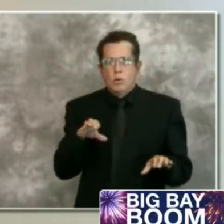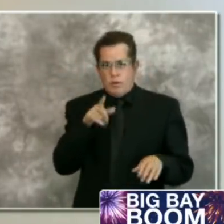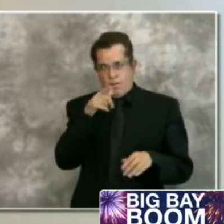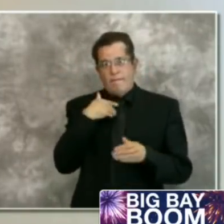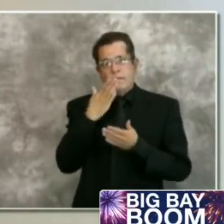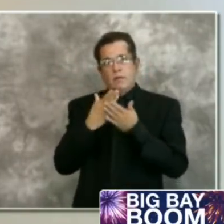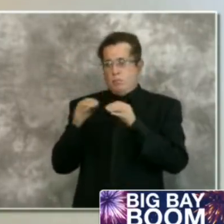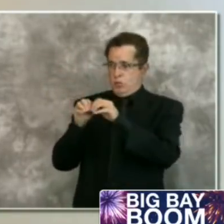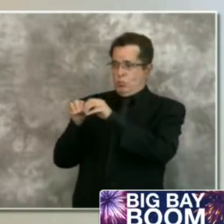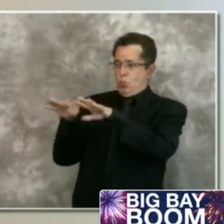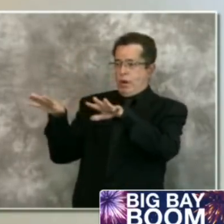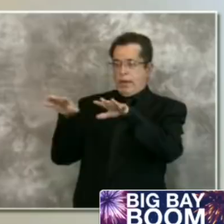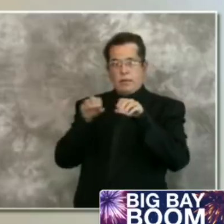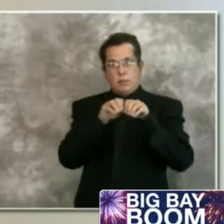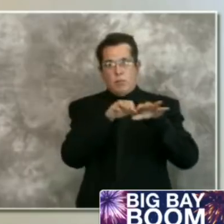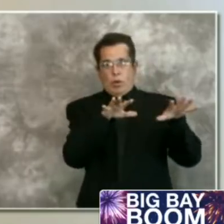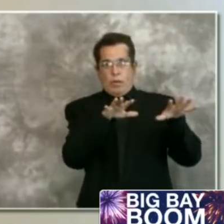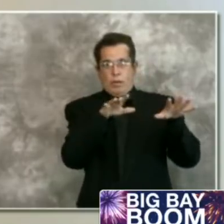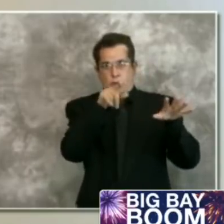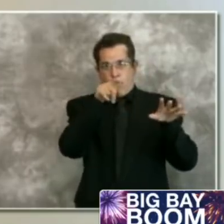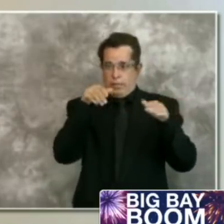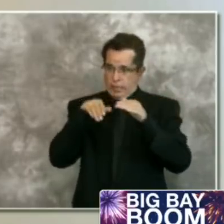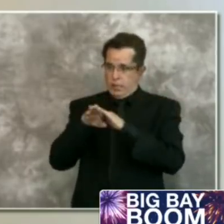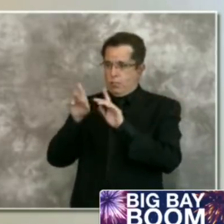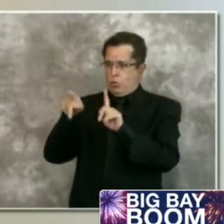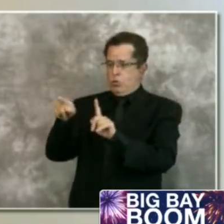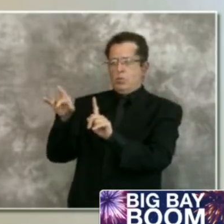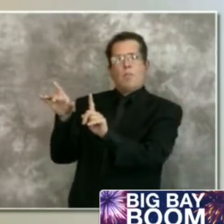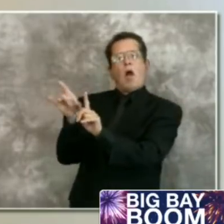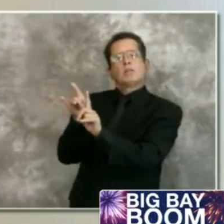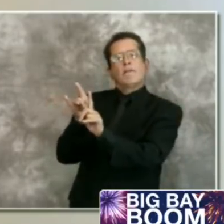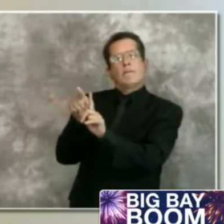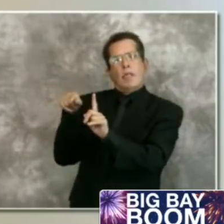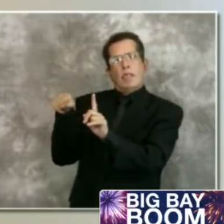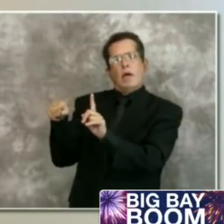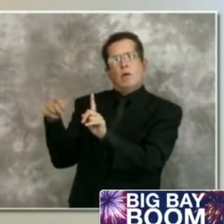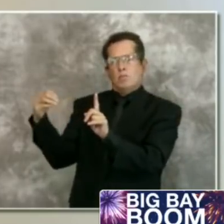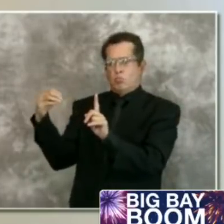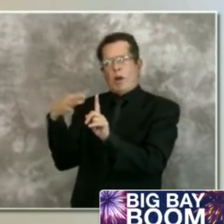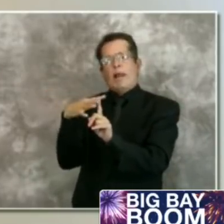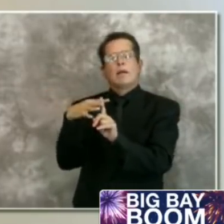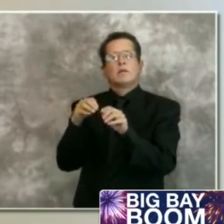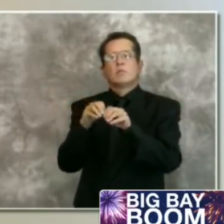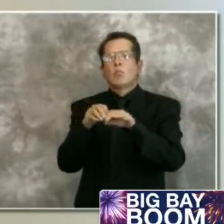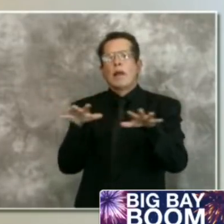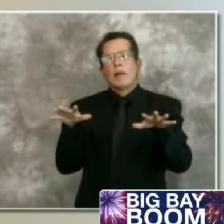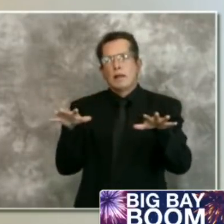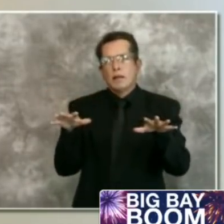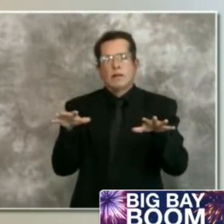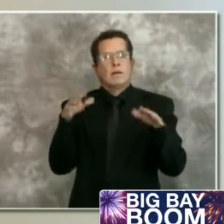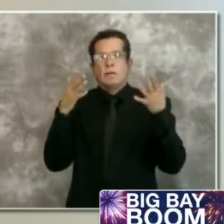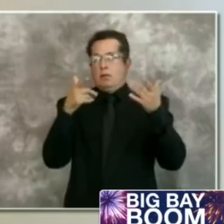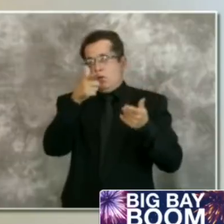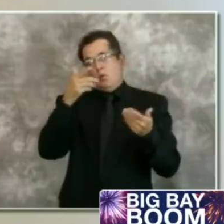THAT INDICATORS THE NUMBERS WE HAVE ARE SIGNIFICANTLY BEHIND WHAT HAPPENED. IF YOU HAVE COMMUNITIES READING